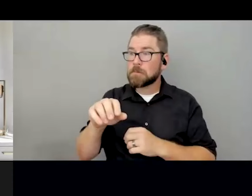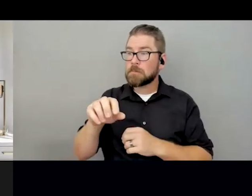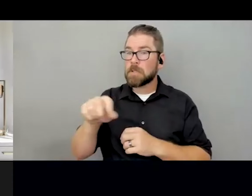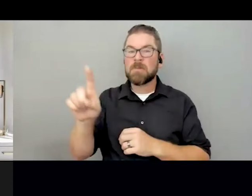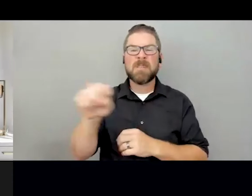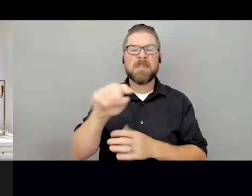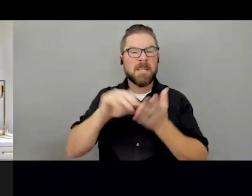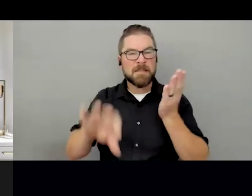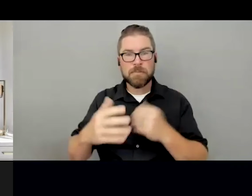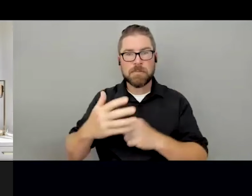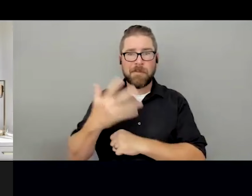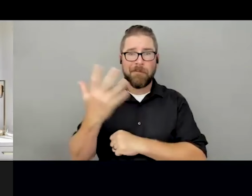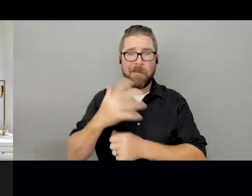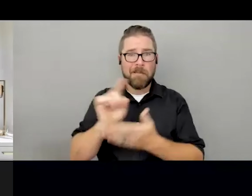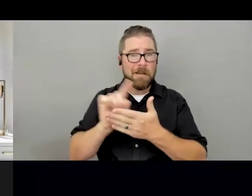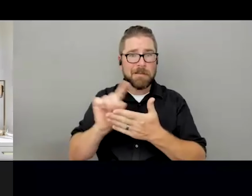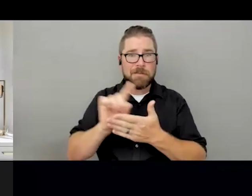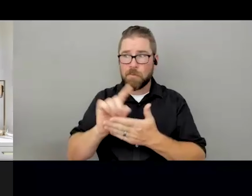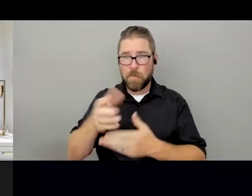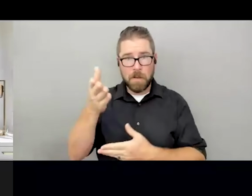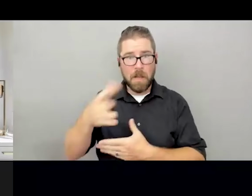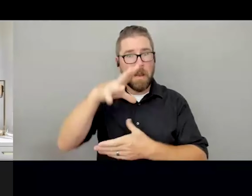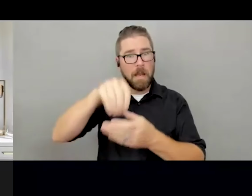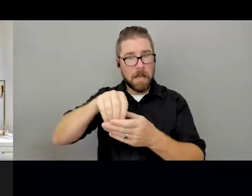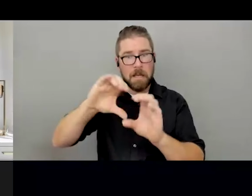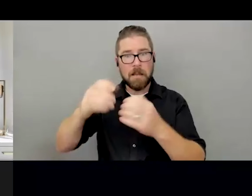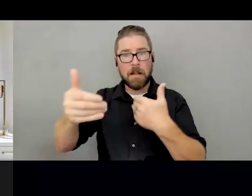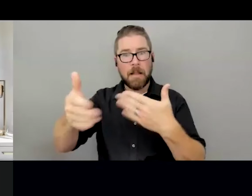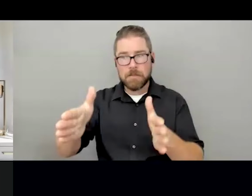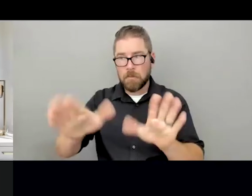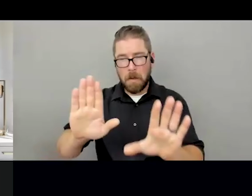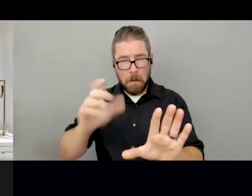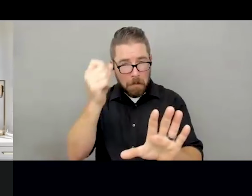Well, we don't really know if they're attending. We don't see them five days a week,